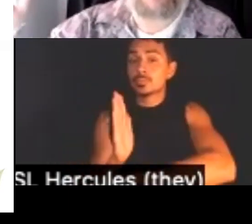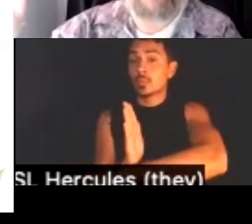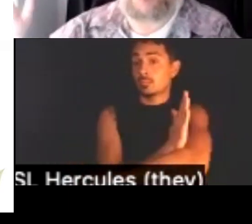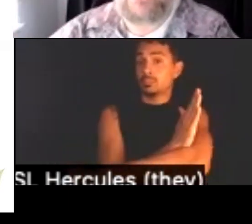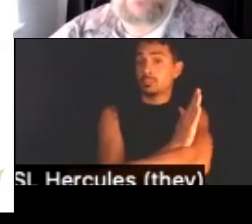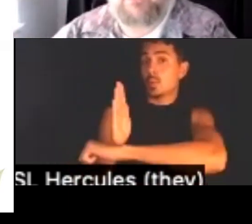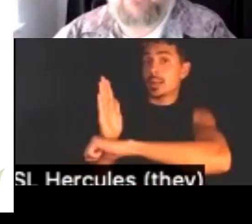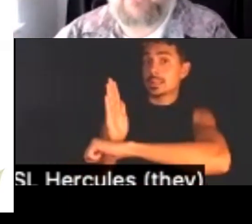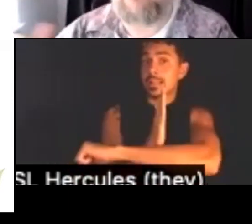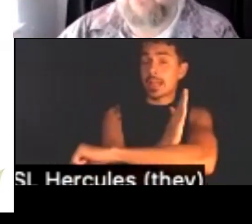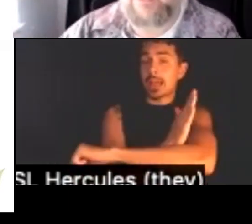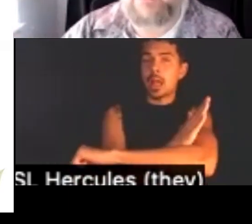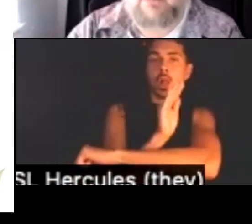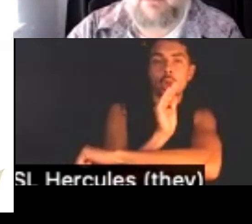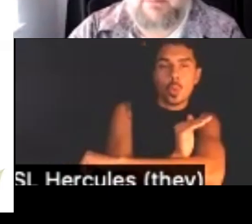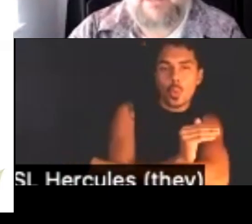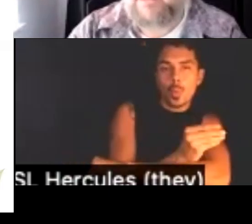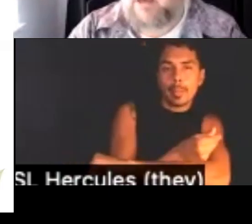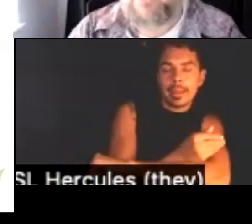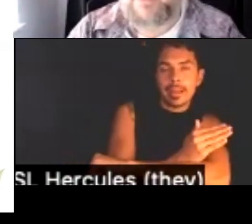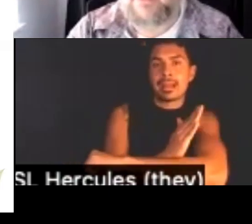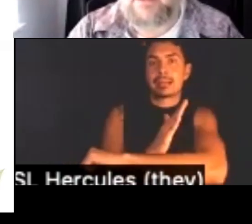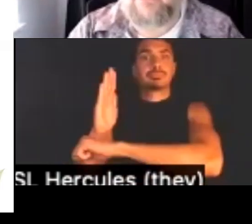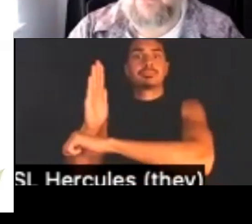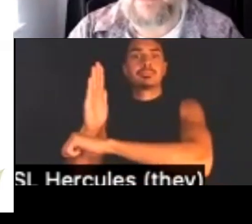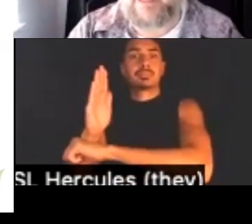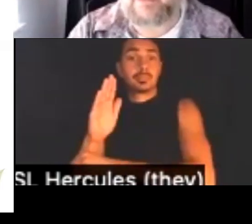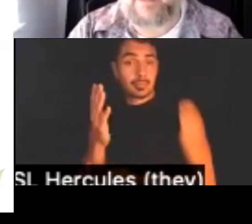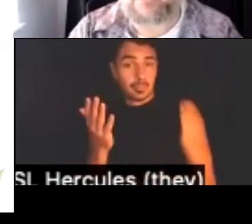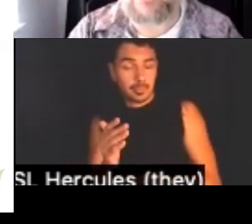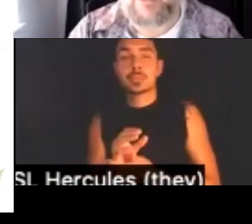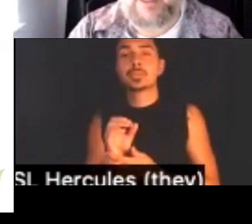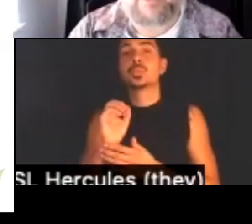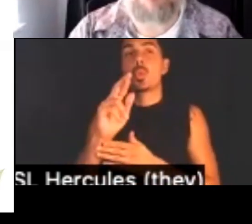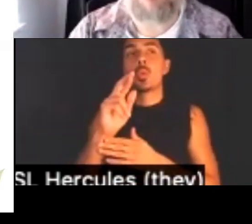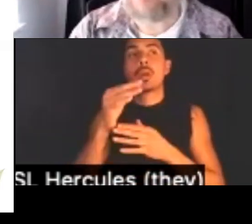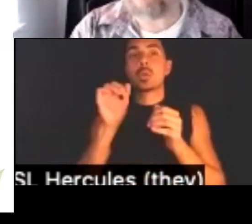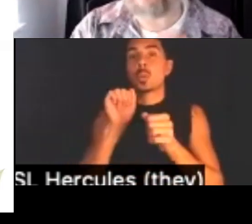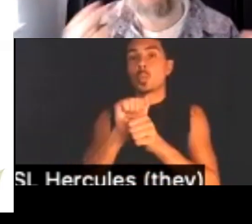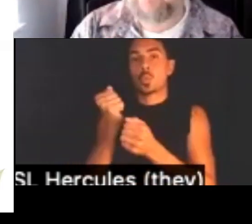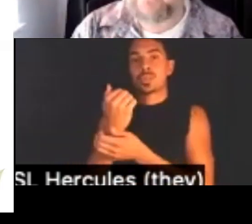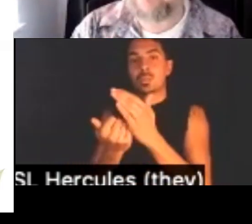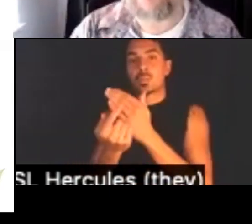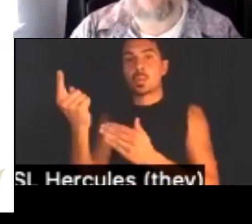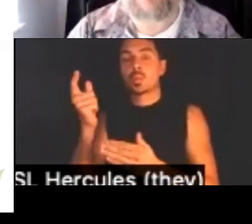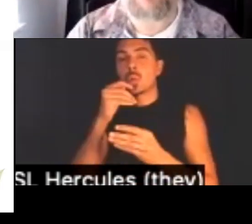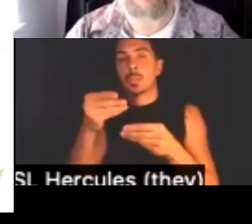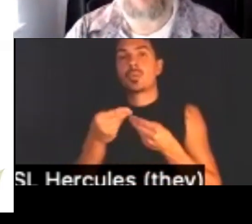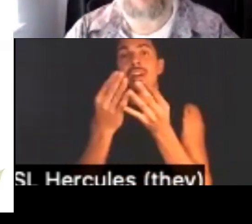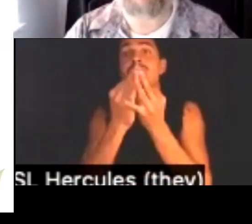that allows you to provide free therapy to folks at that clinic? Lots of things to think about with that,